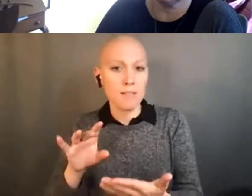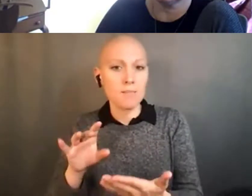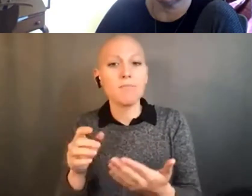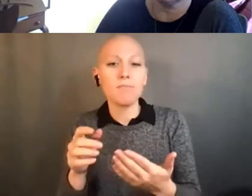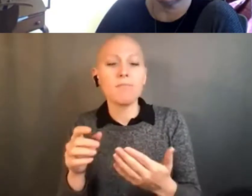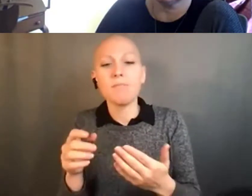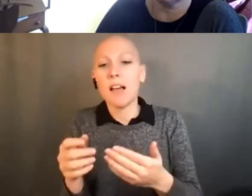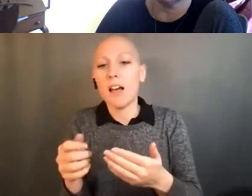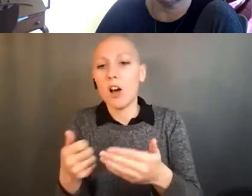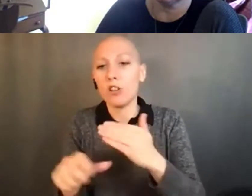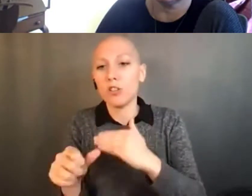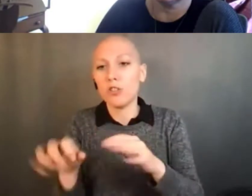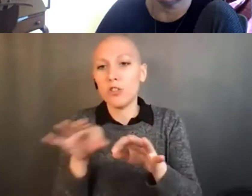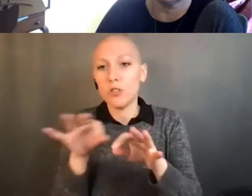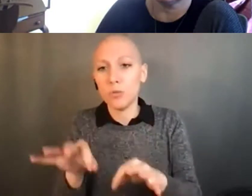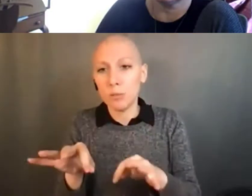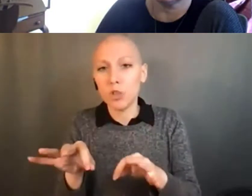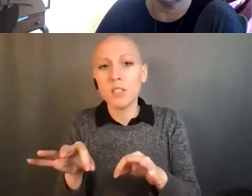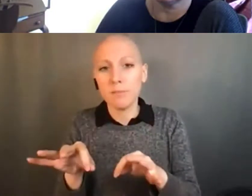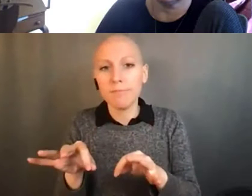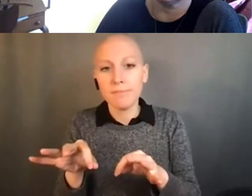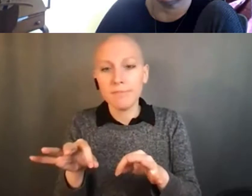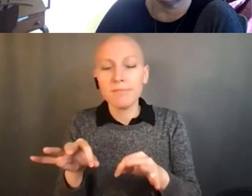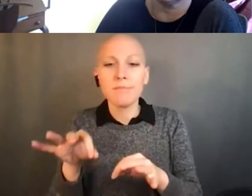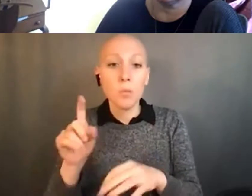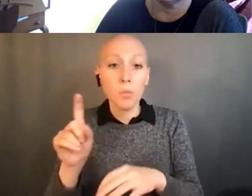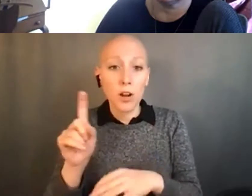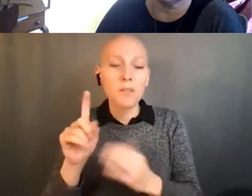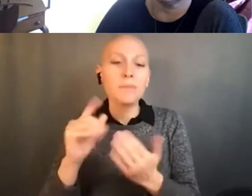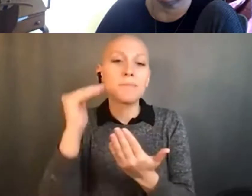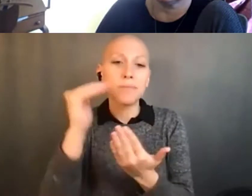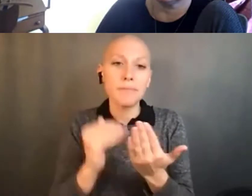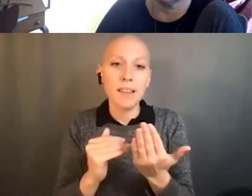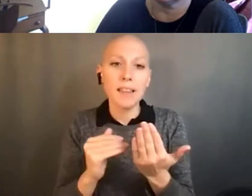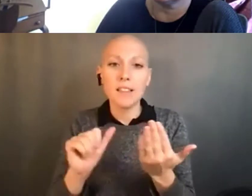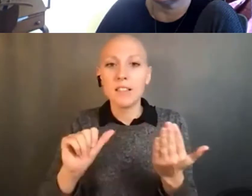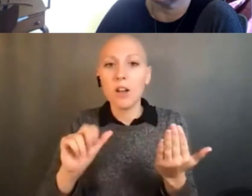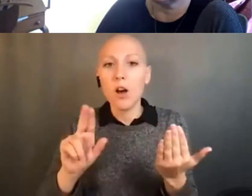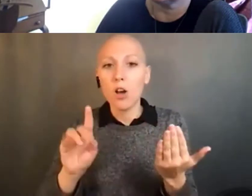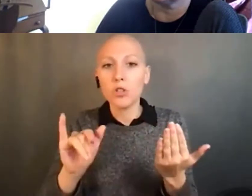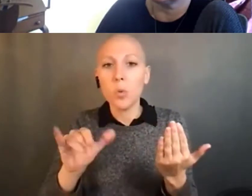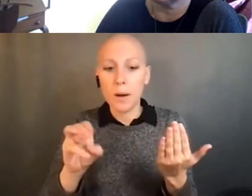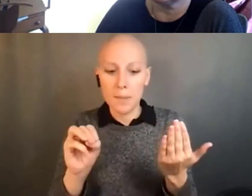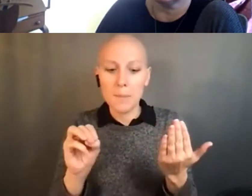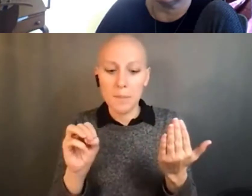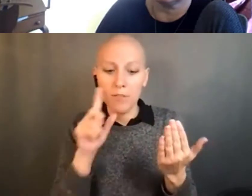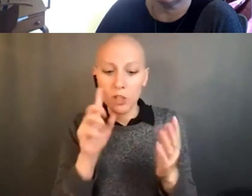on the auditorium list of sessions. When you are completely done with the seminar,